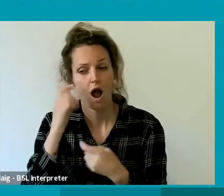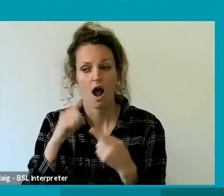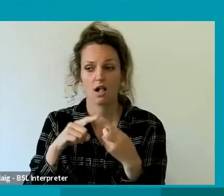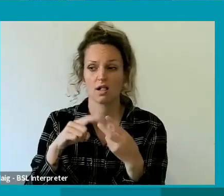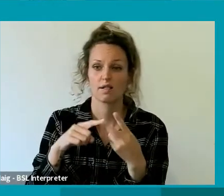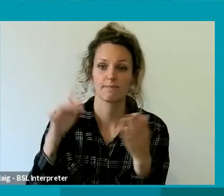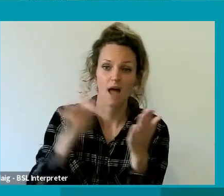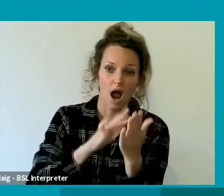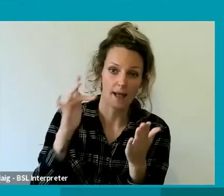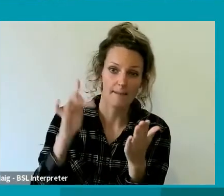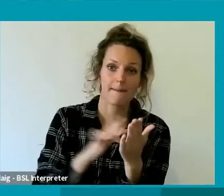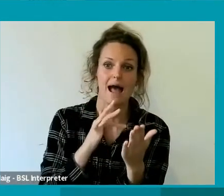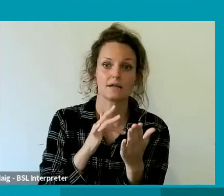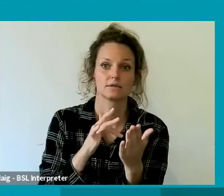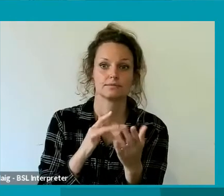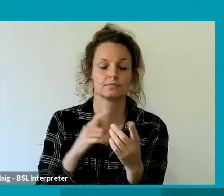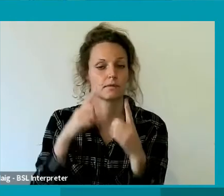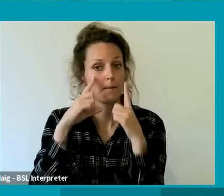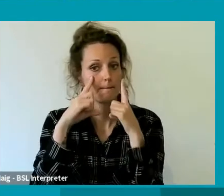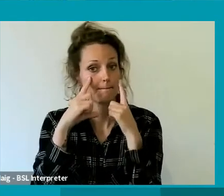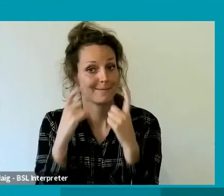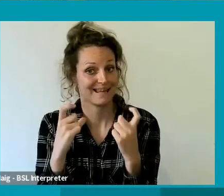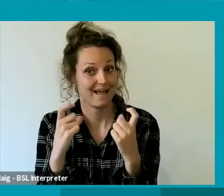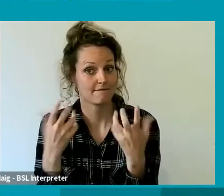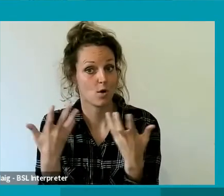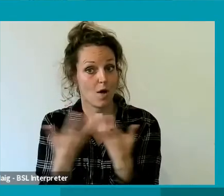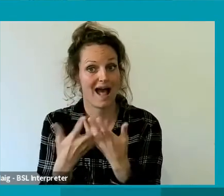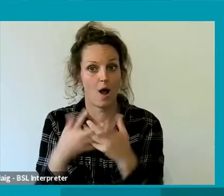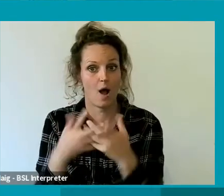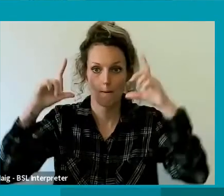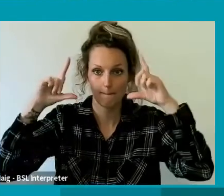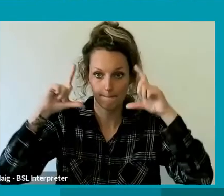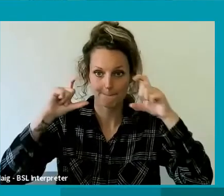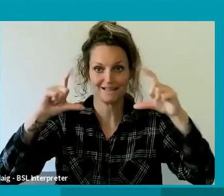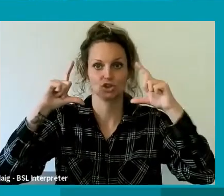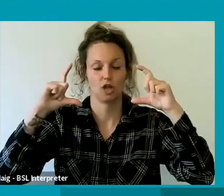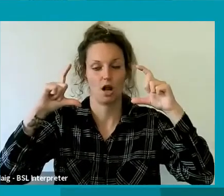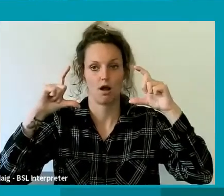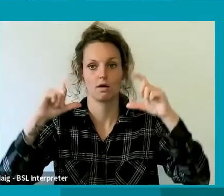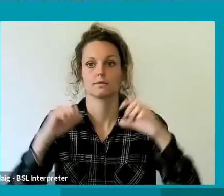Just be careful about how you photograph your cover, your cover photograph,